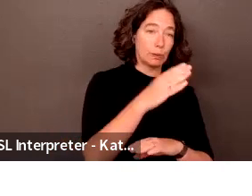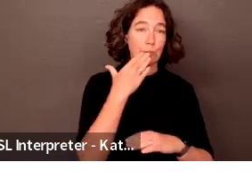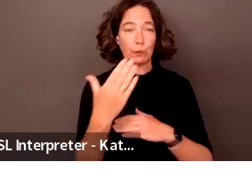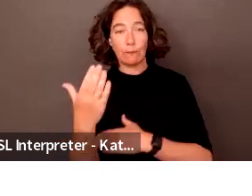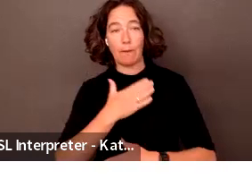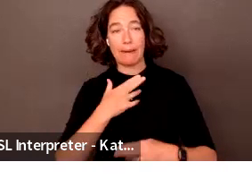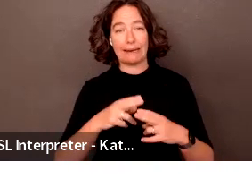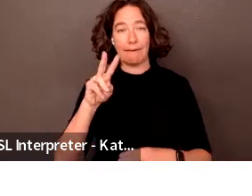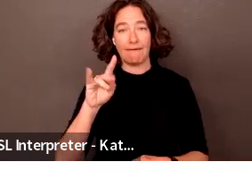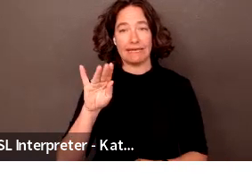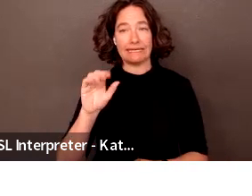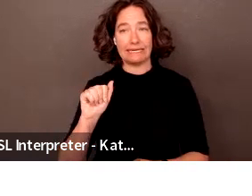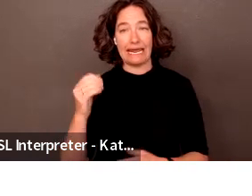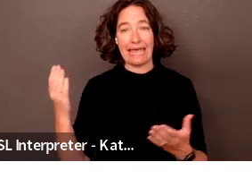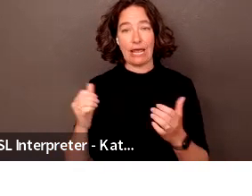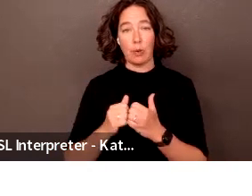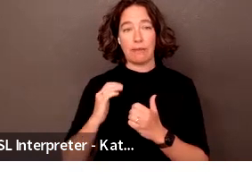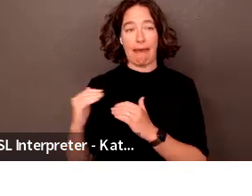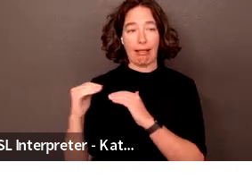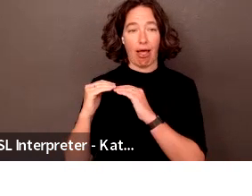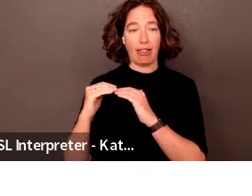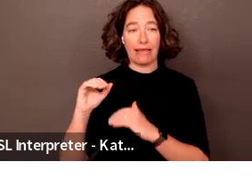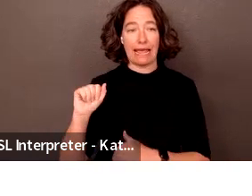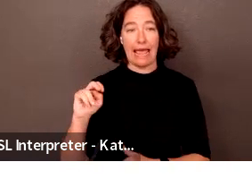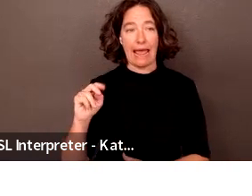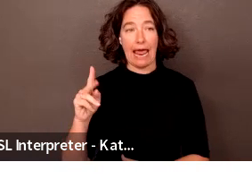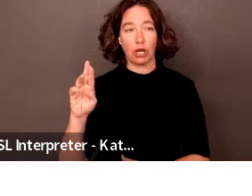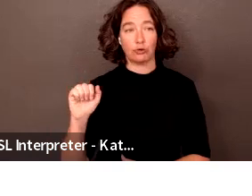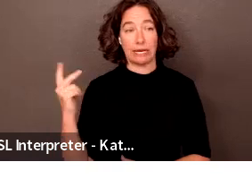afternoon. I'm here with my colleague and we're